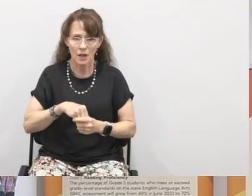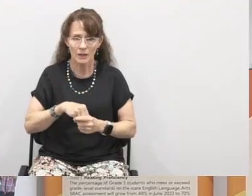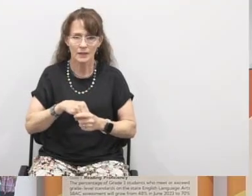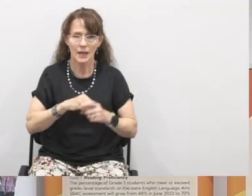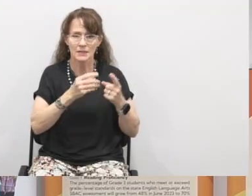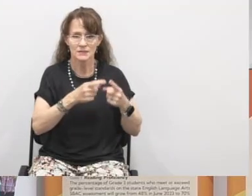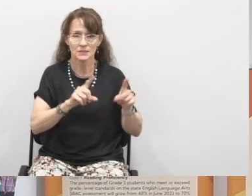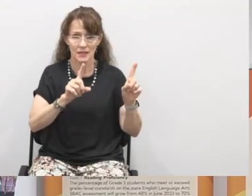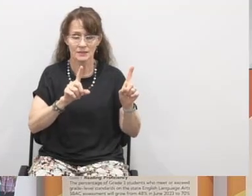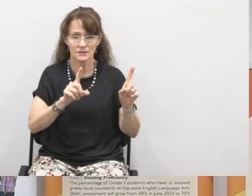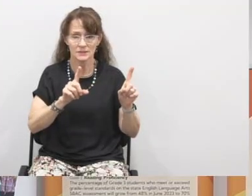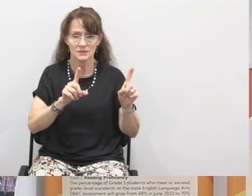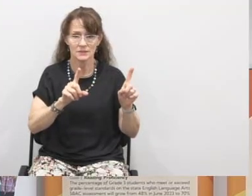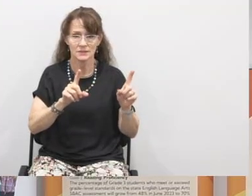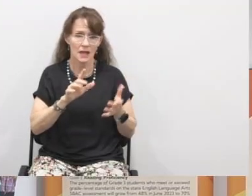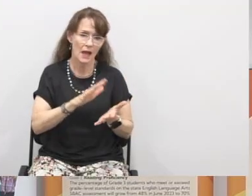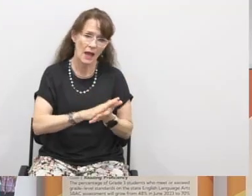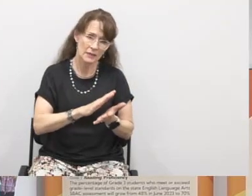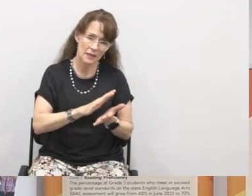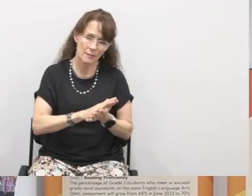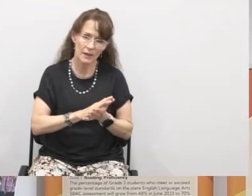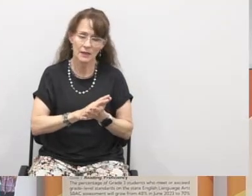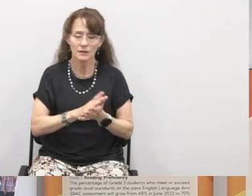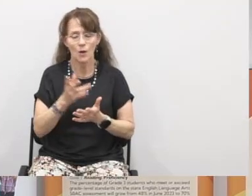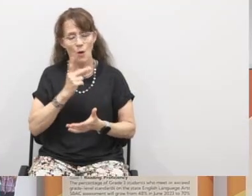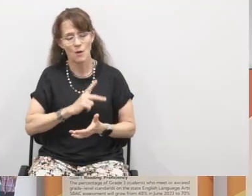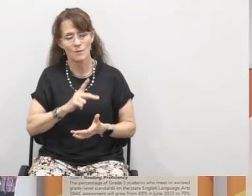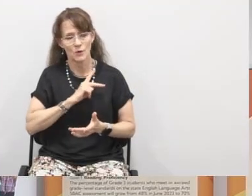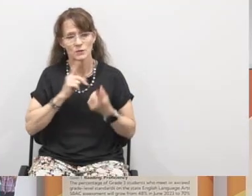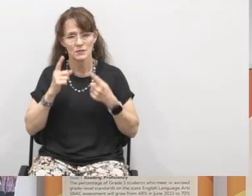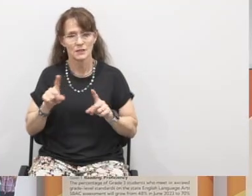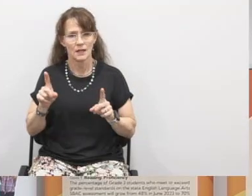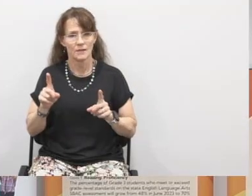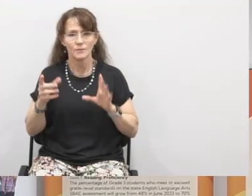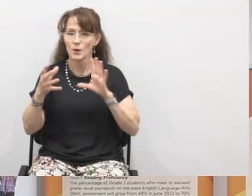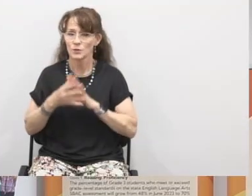whether that's academic success, your own personal success, your story of success.